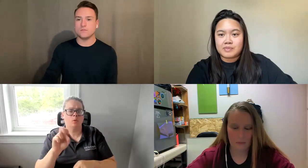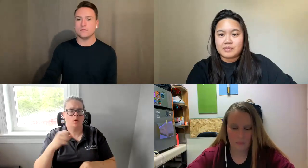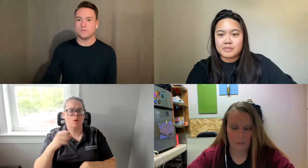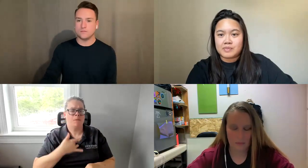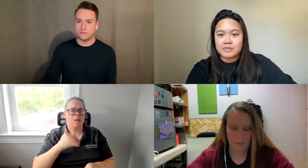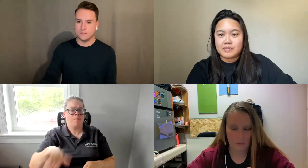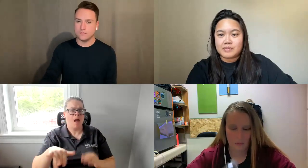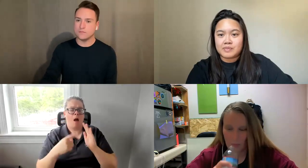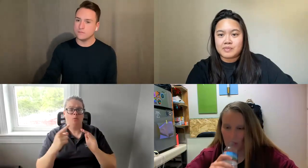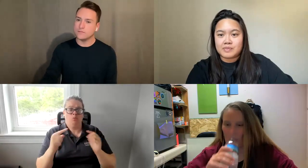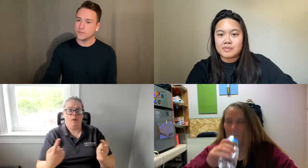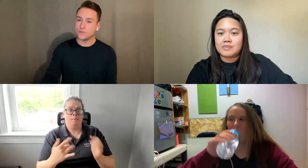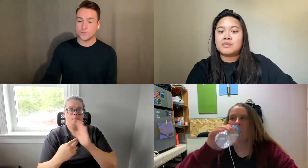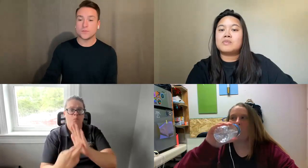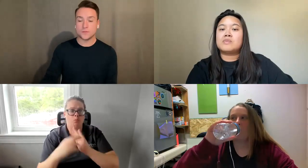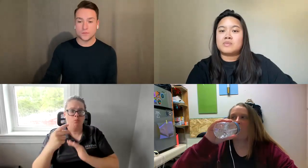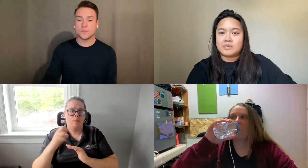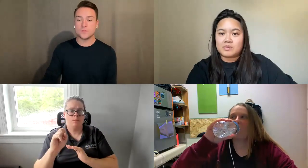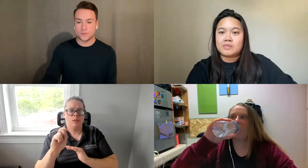There hasn't been an opportunity for businesses to grow that way.